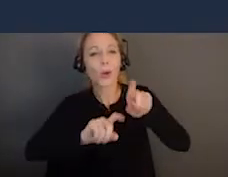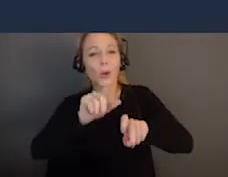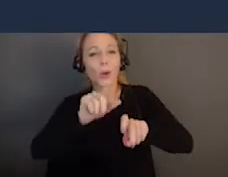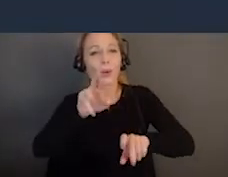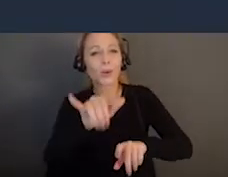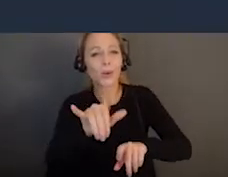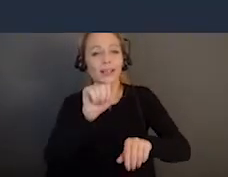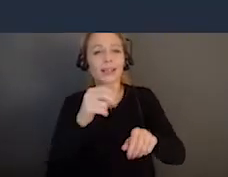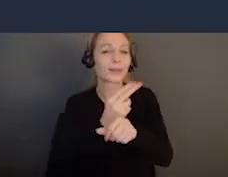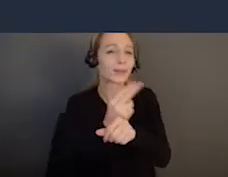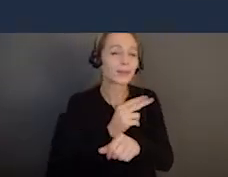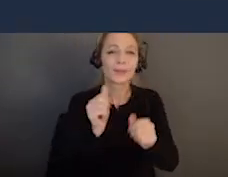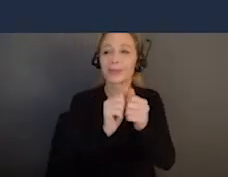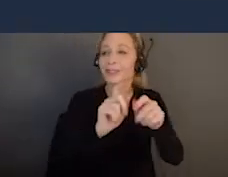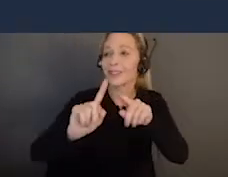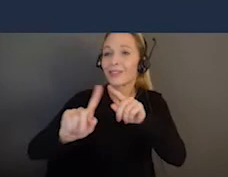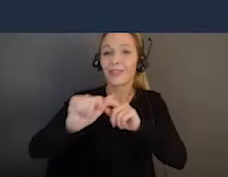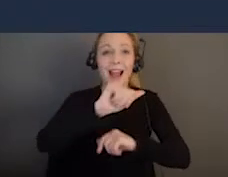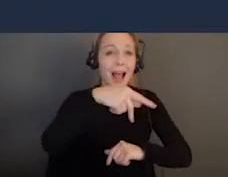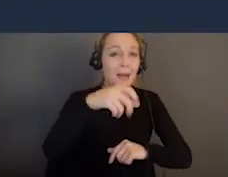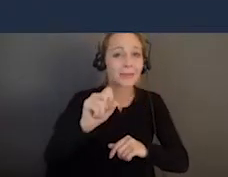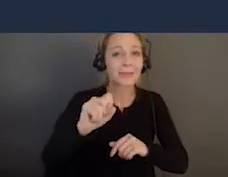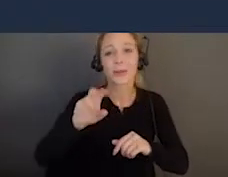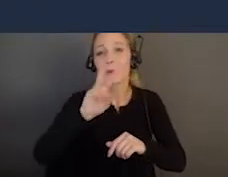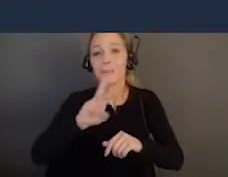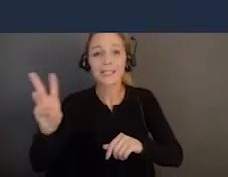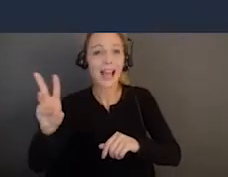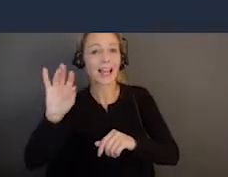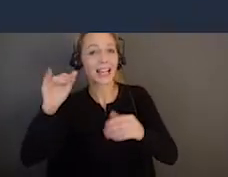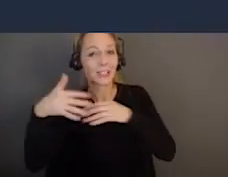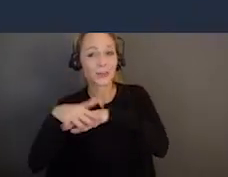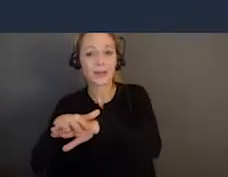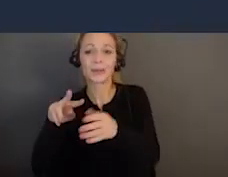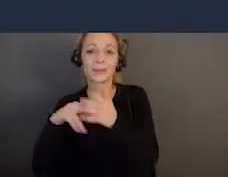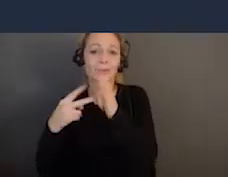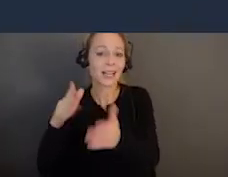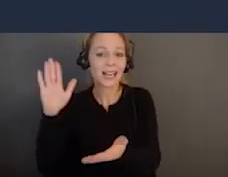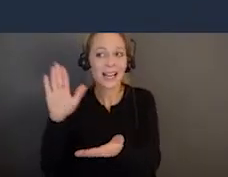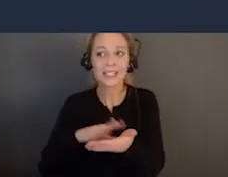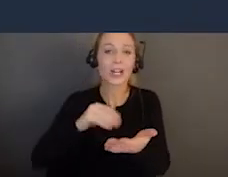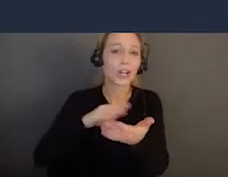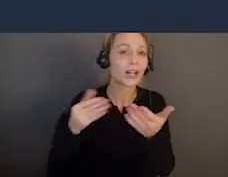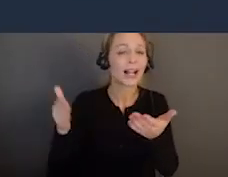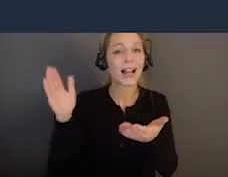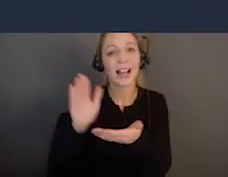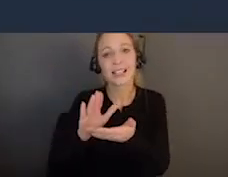THROUGHOUT WEBSITES AND APPS AND INTEGRATIONS, MEANING LESS LEARNING, LESS CODING, AND MORE TIME SOLVING FOR YOUR CUSTOMERS.